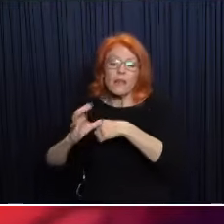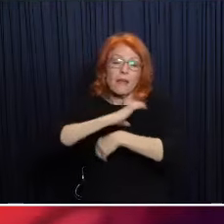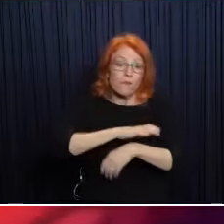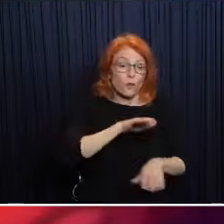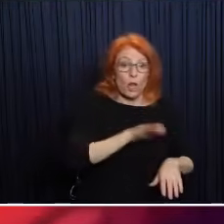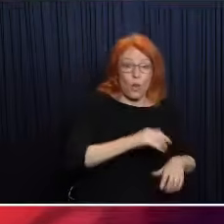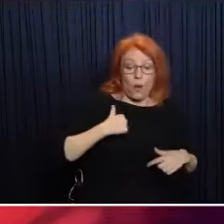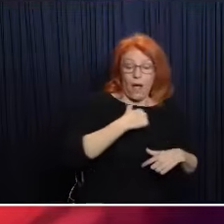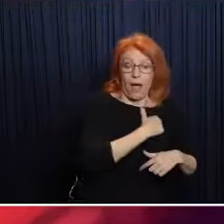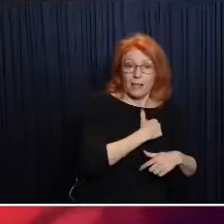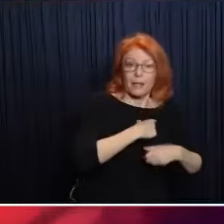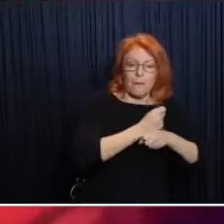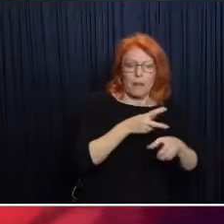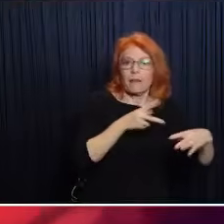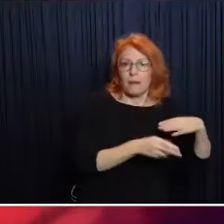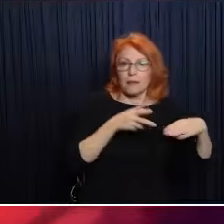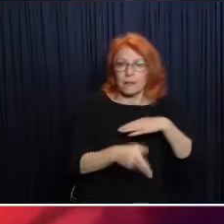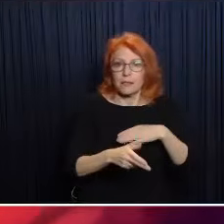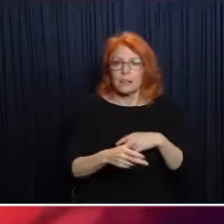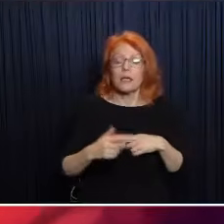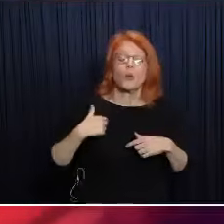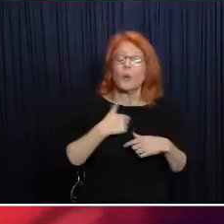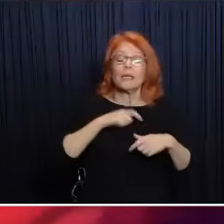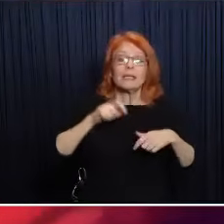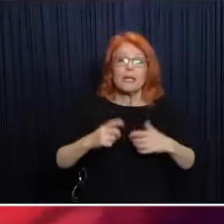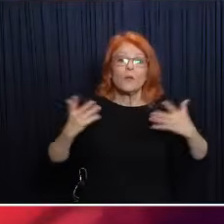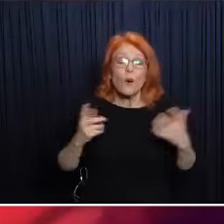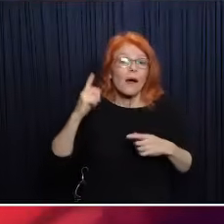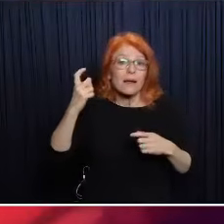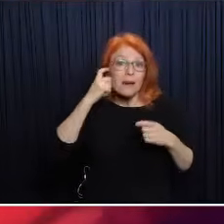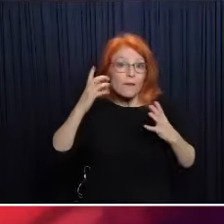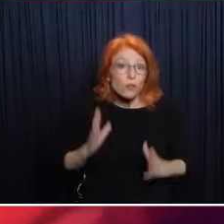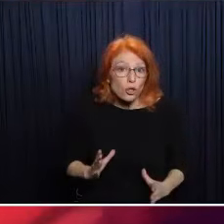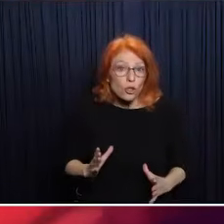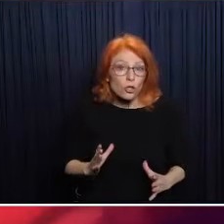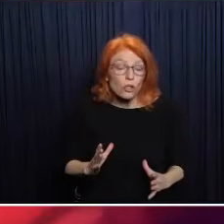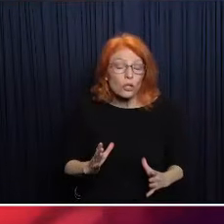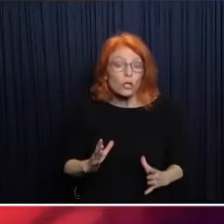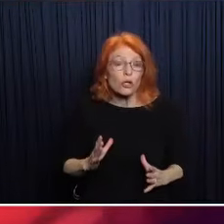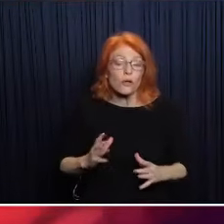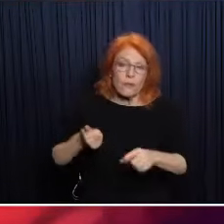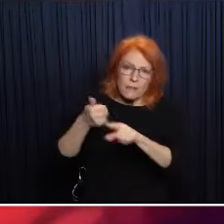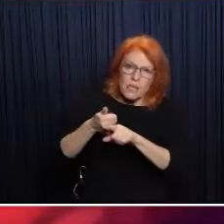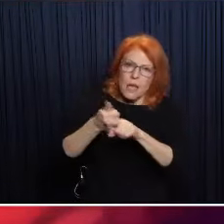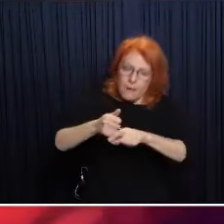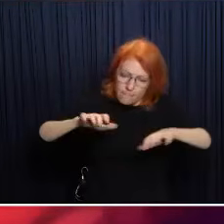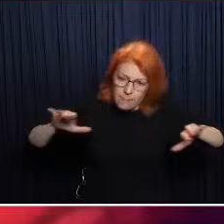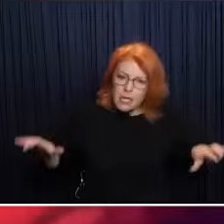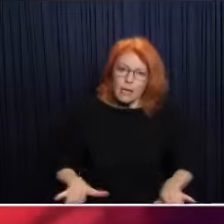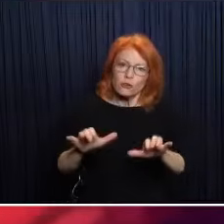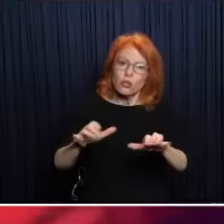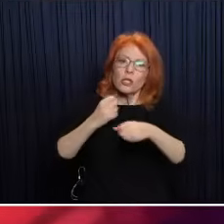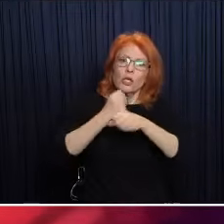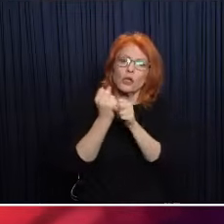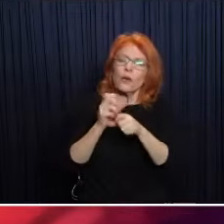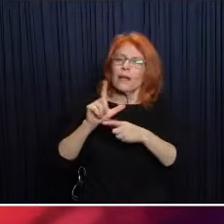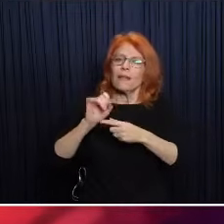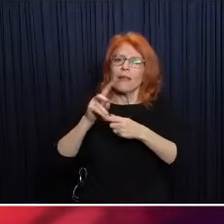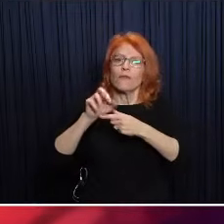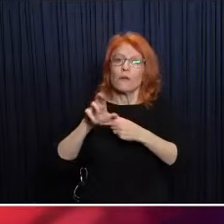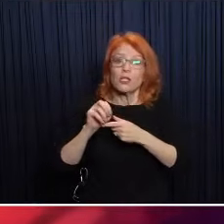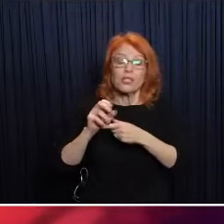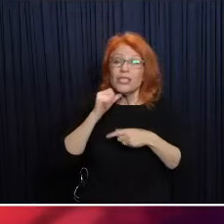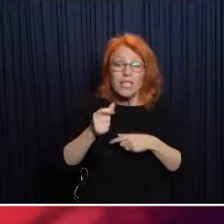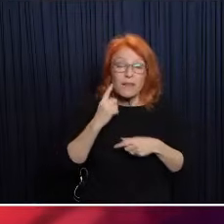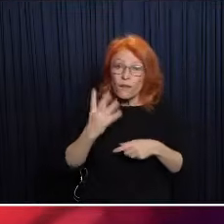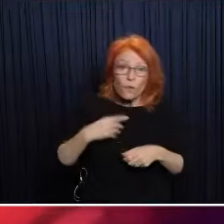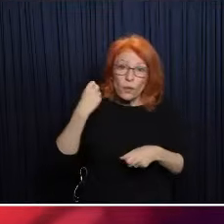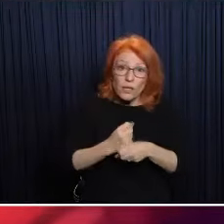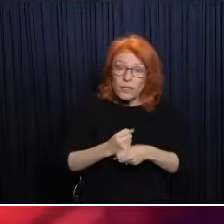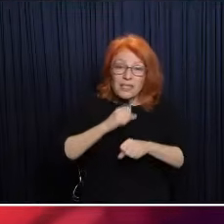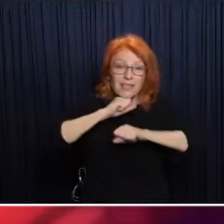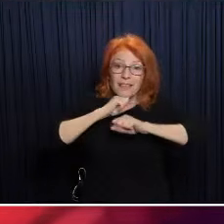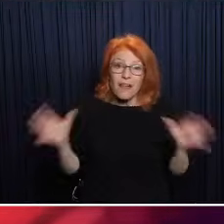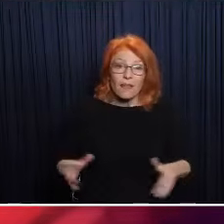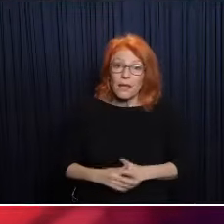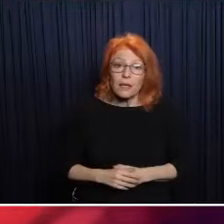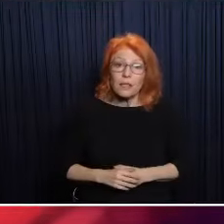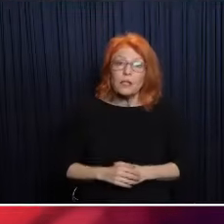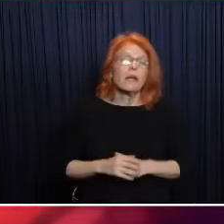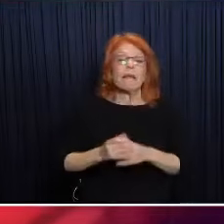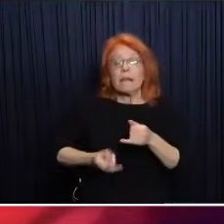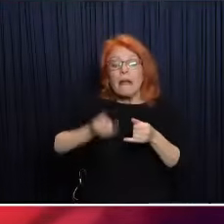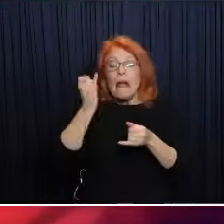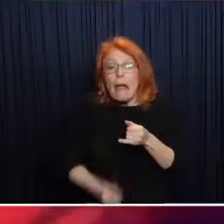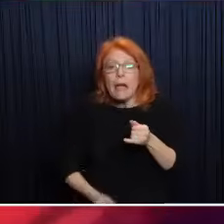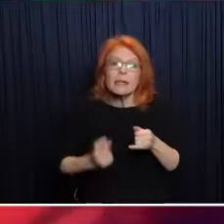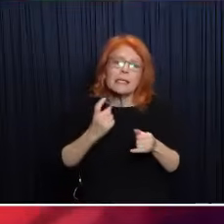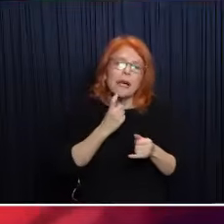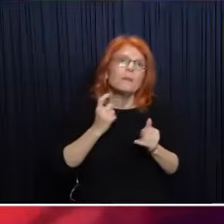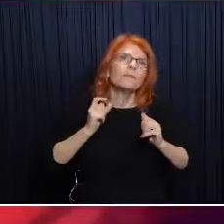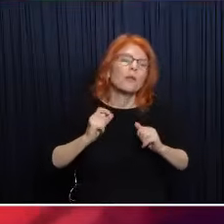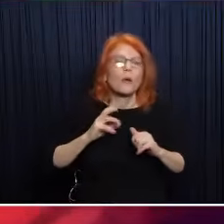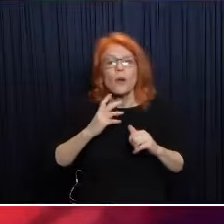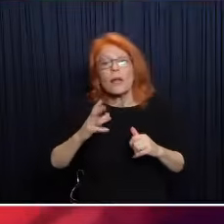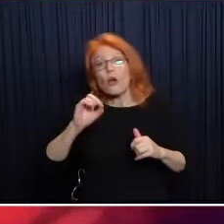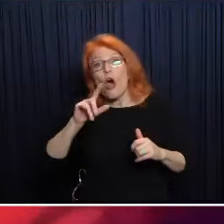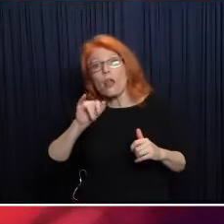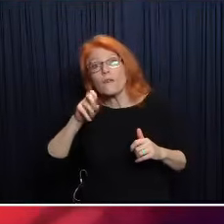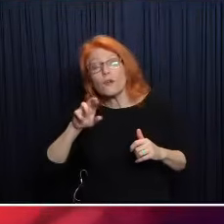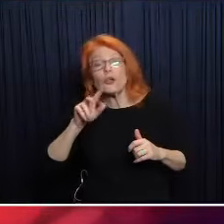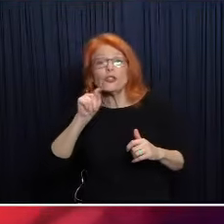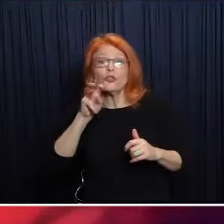WHEN THERE ARE CUTS TO BE MADE.